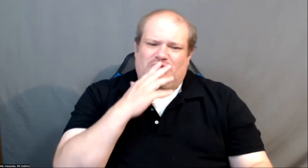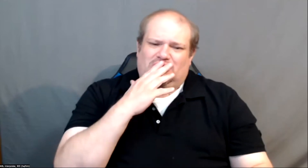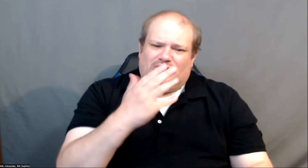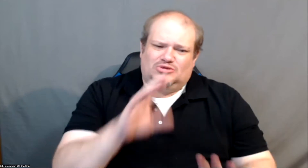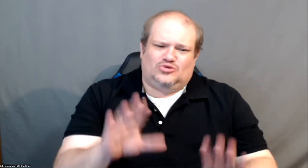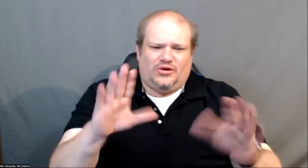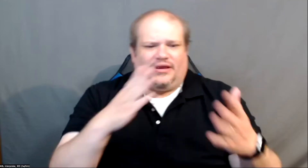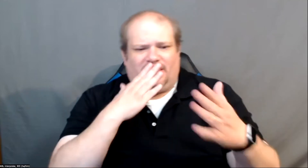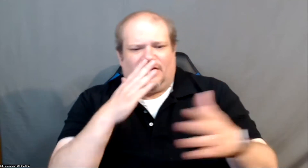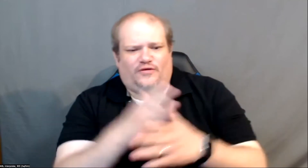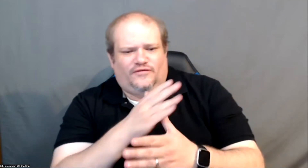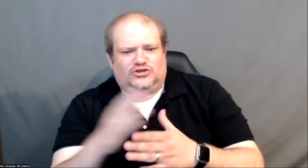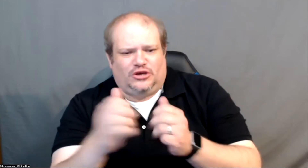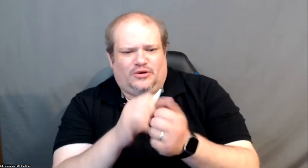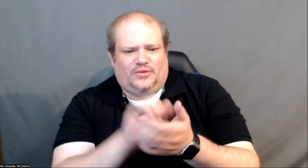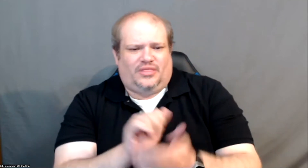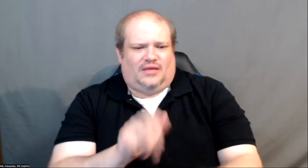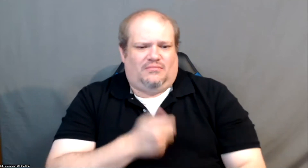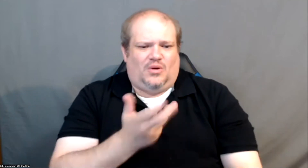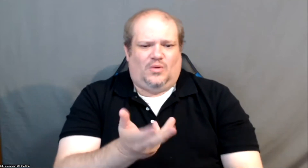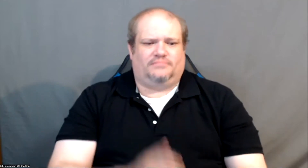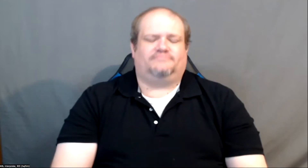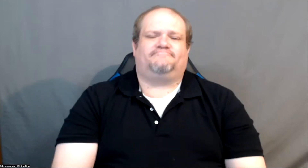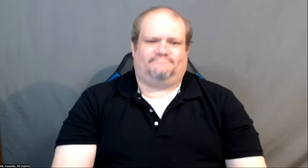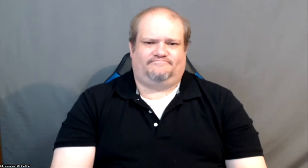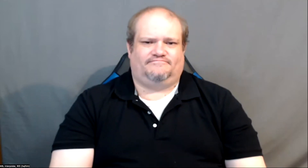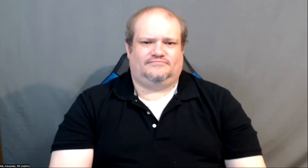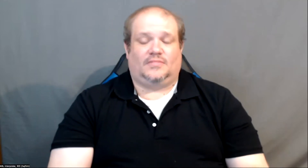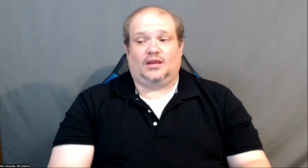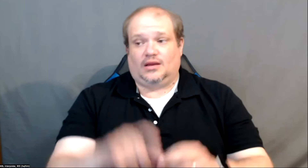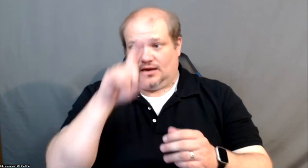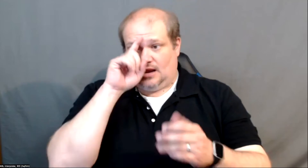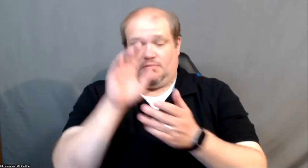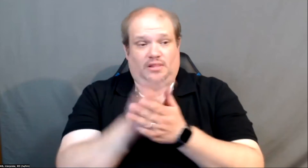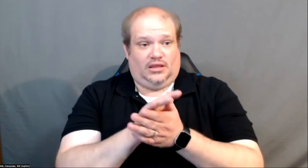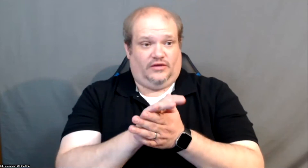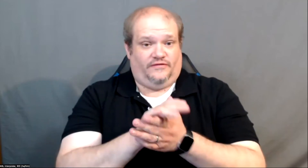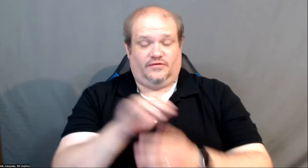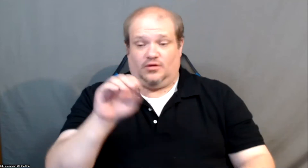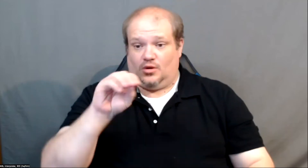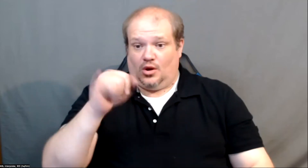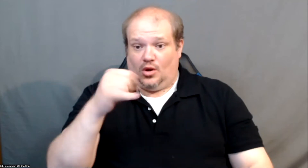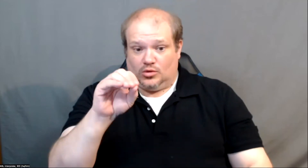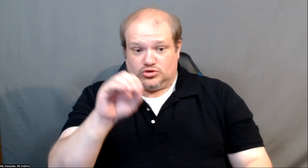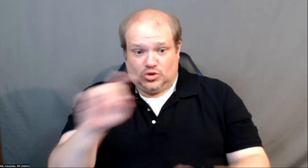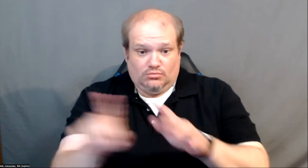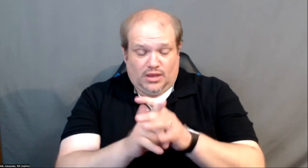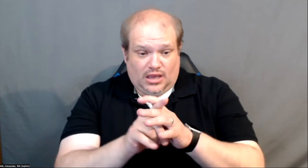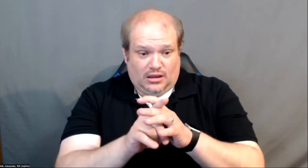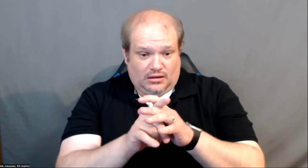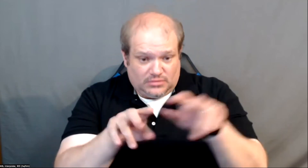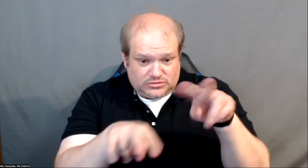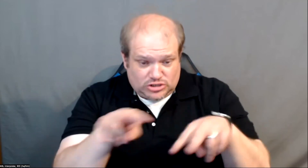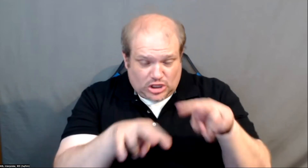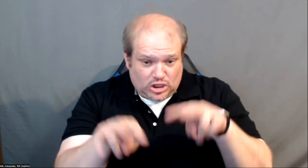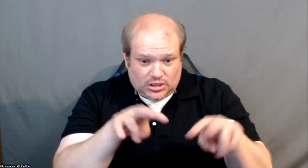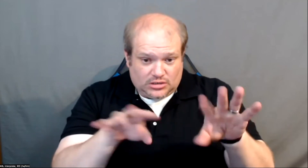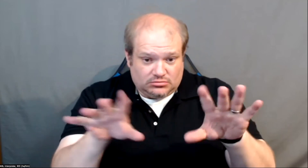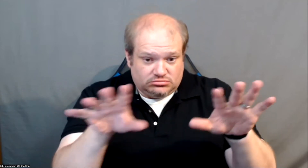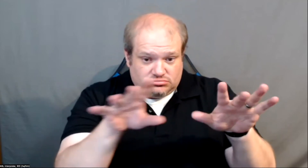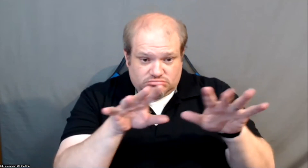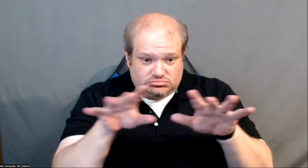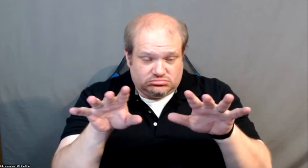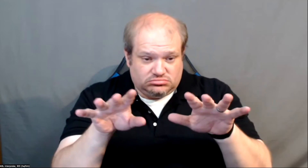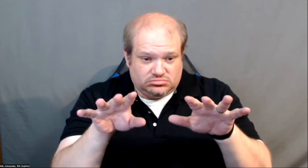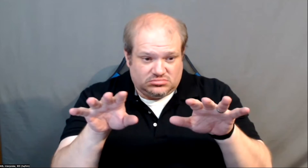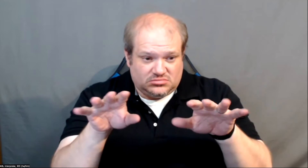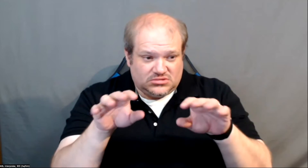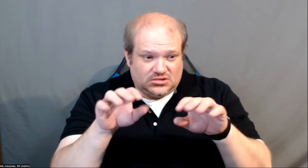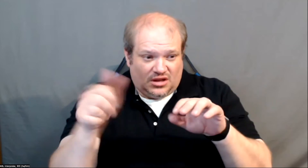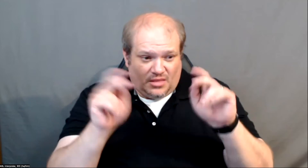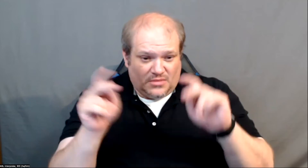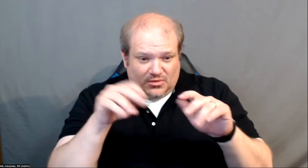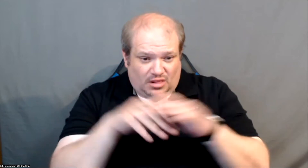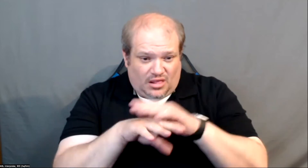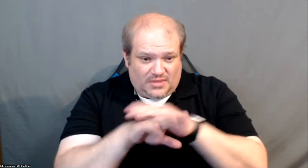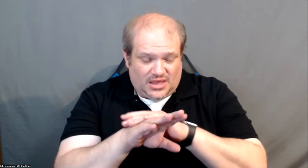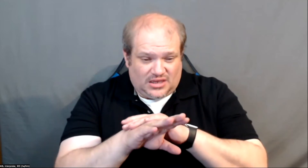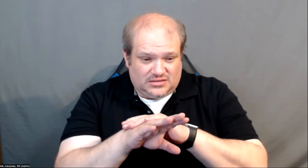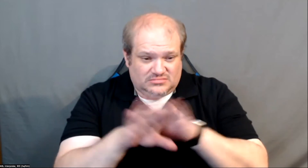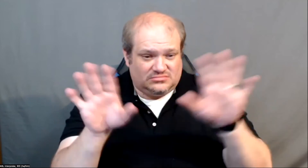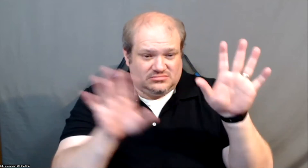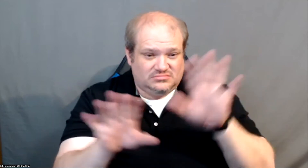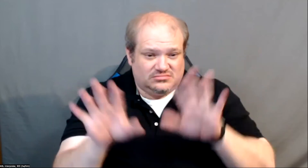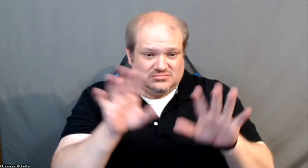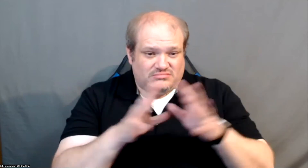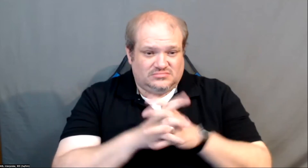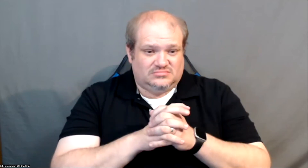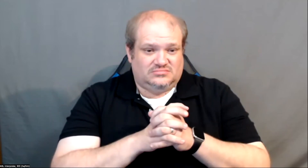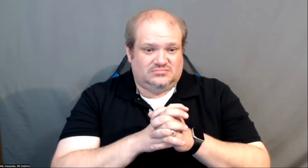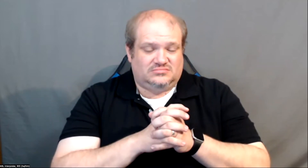that. I believe is, did Ojo ever make it? Let’s just see if anyone else came back in, but if not,